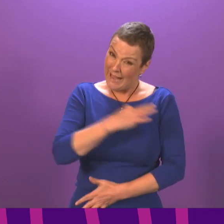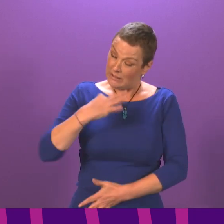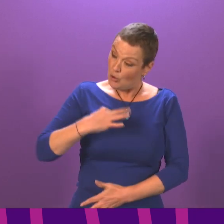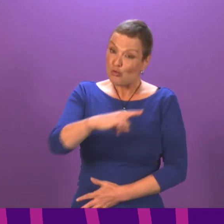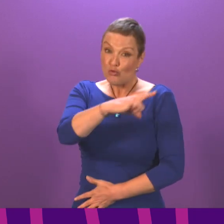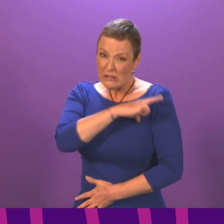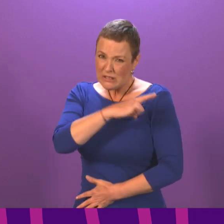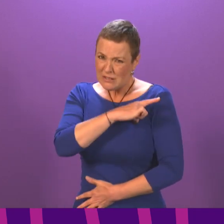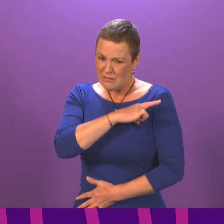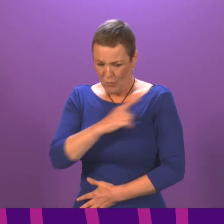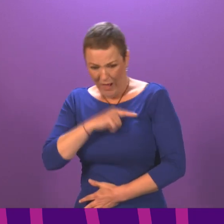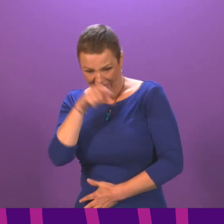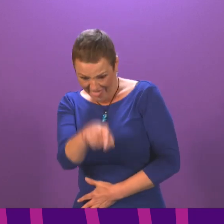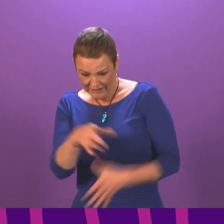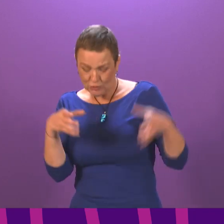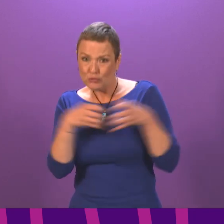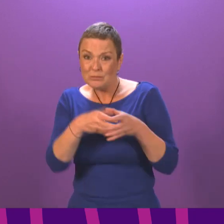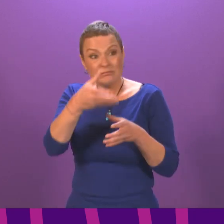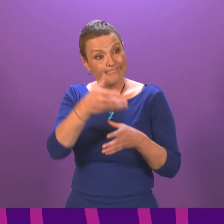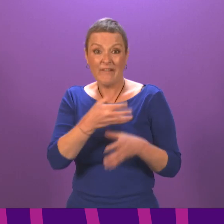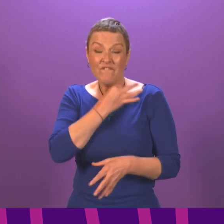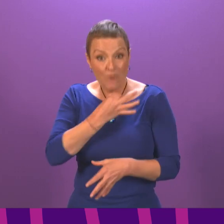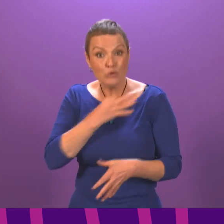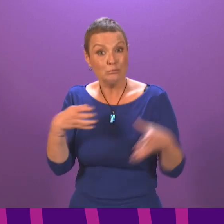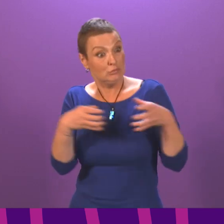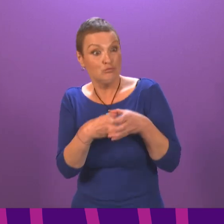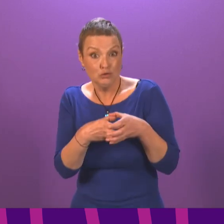group does not appear to be a priority in the testing roll-out?